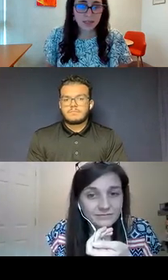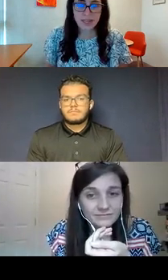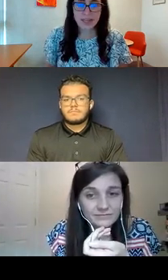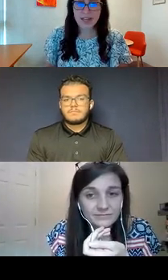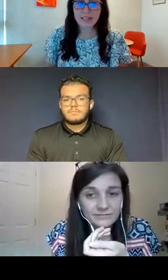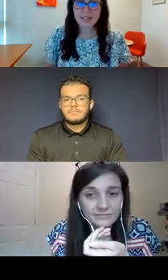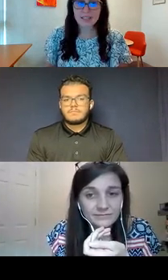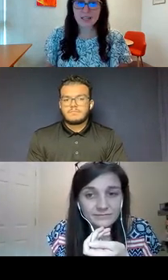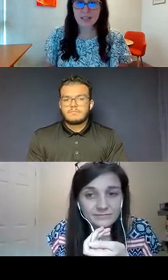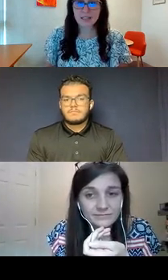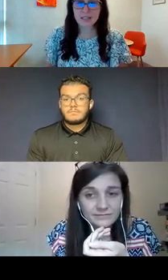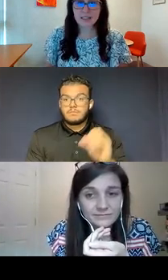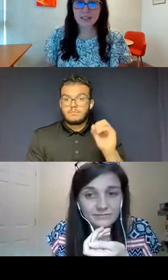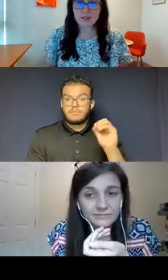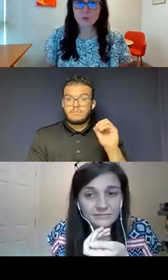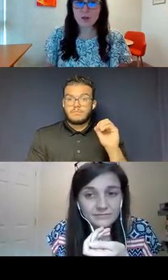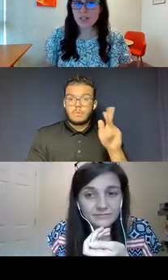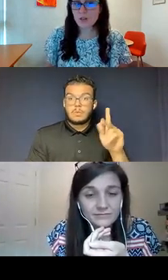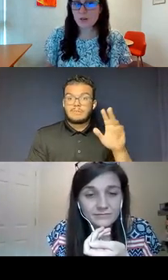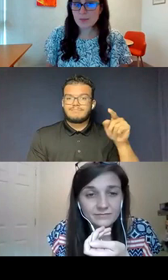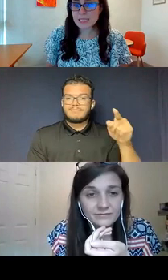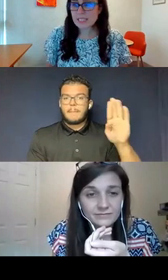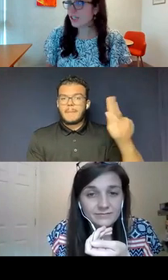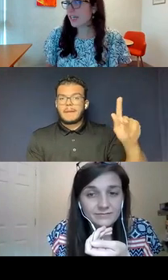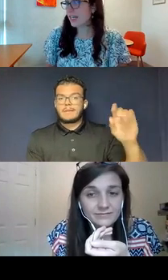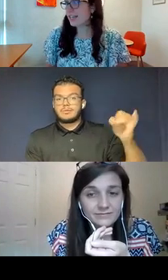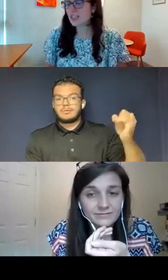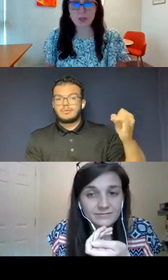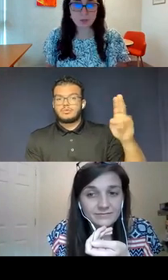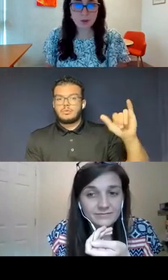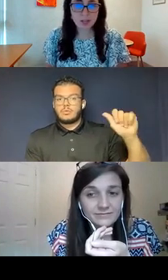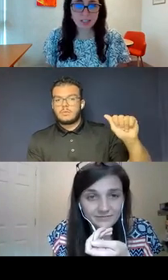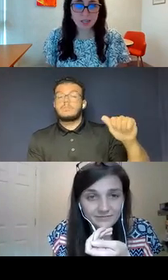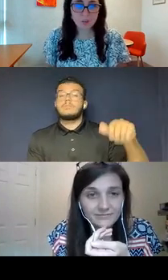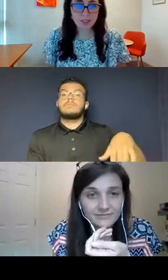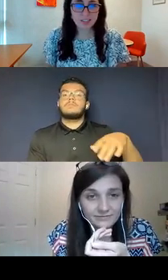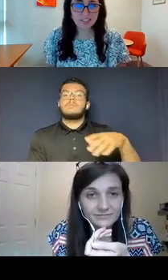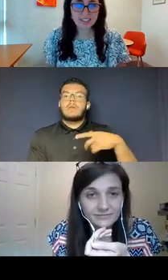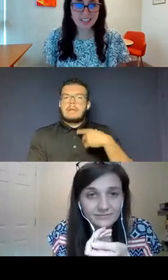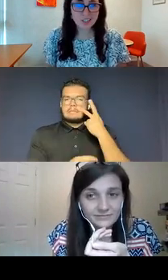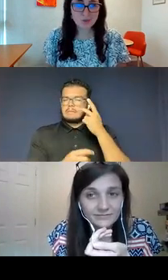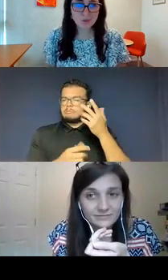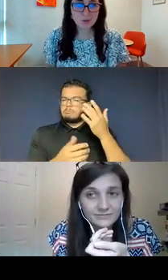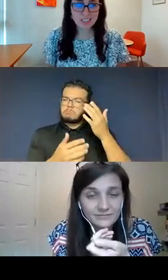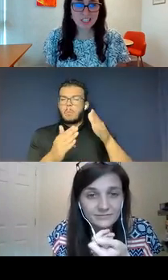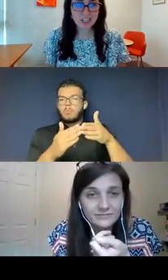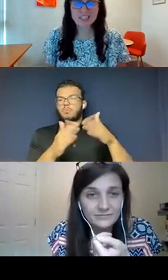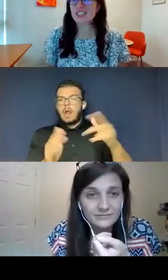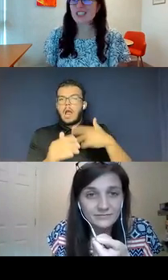OK, and one other one I'm seeing here that I think is pretty broad and I want to answer for folks here.